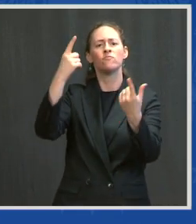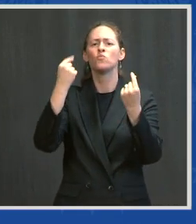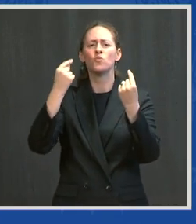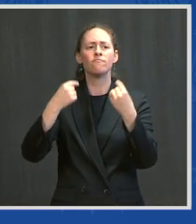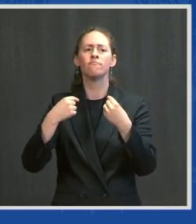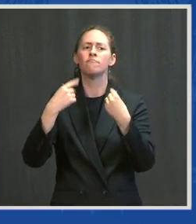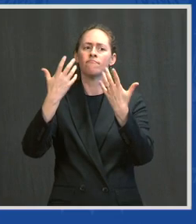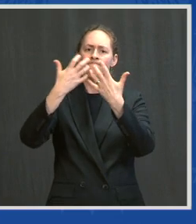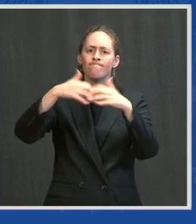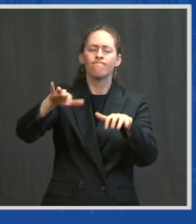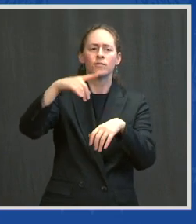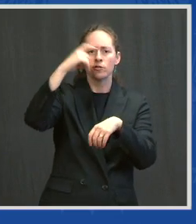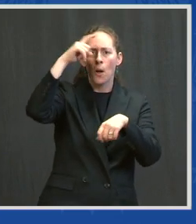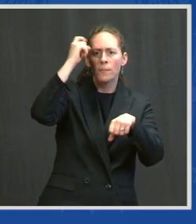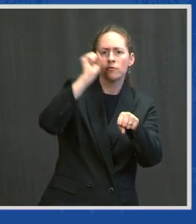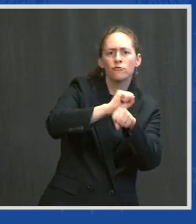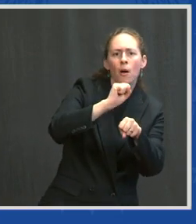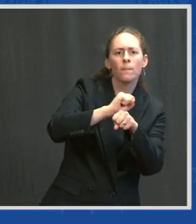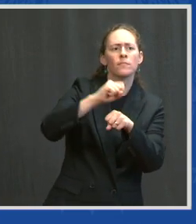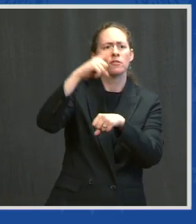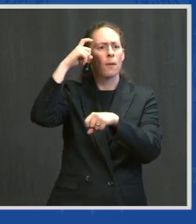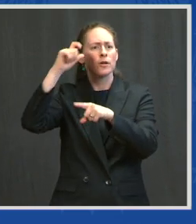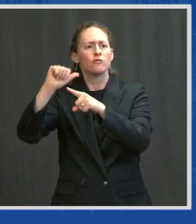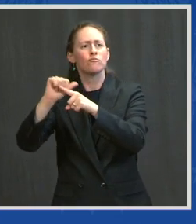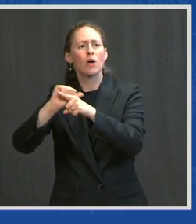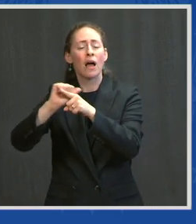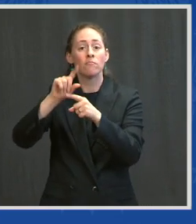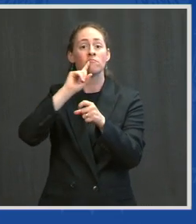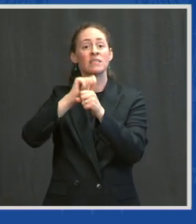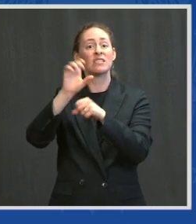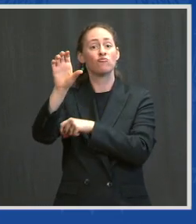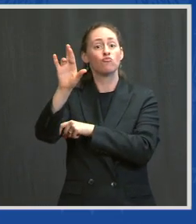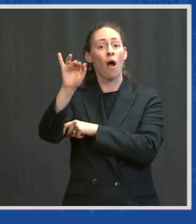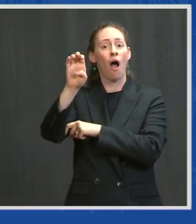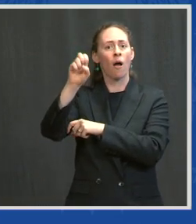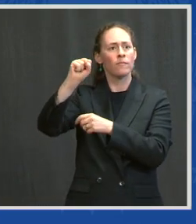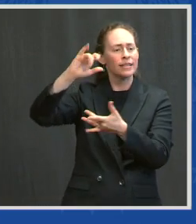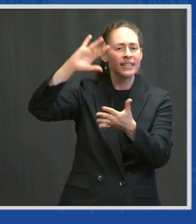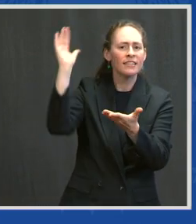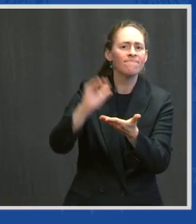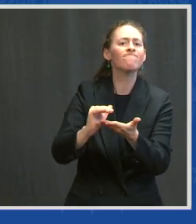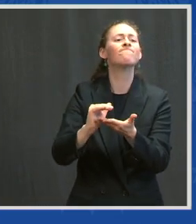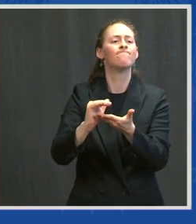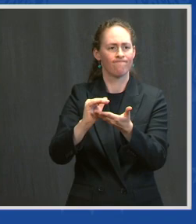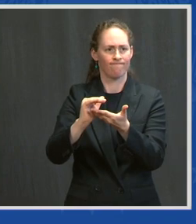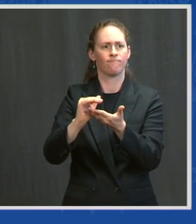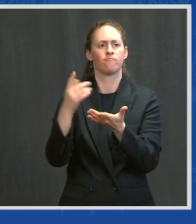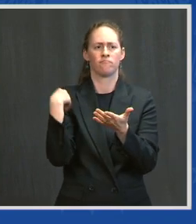We can invest in more of these programs with the American Rescue Plan. And here's another thing states, cities, counties,